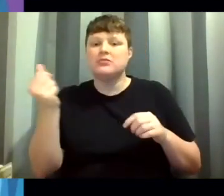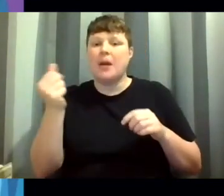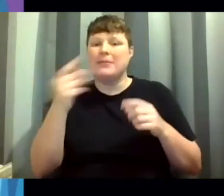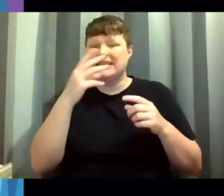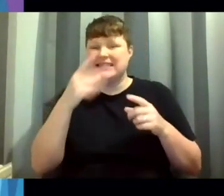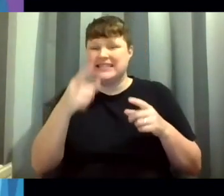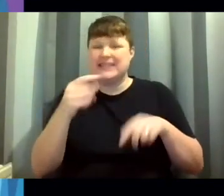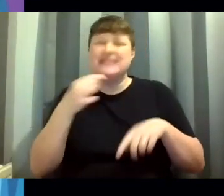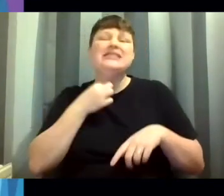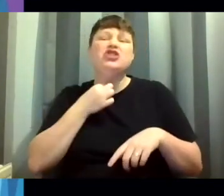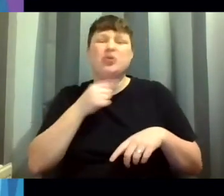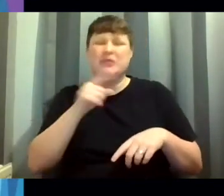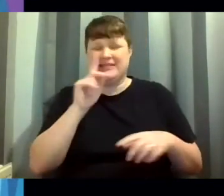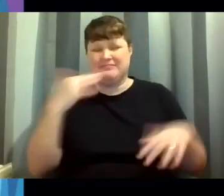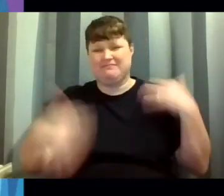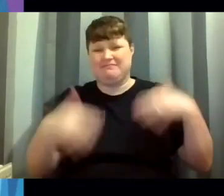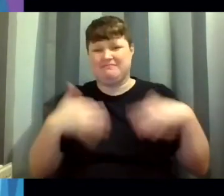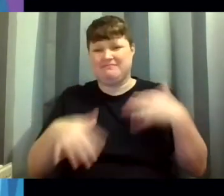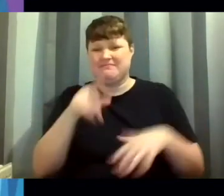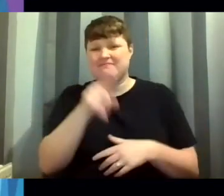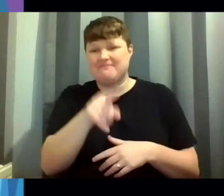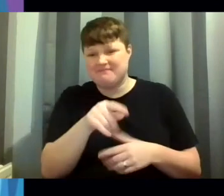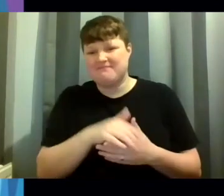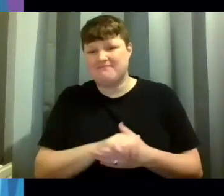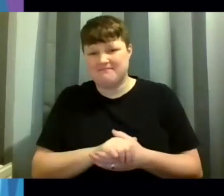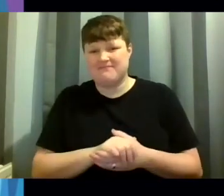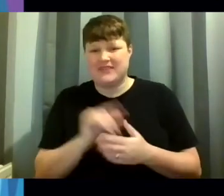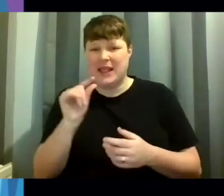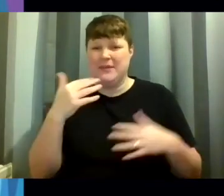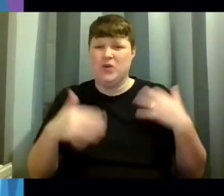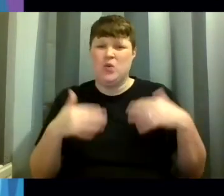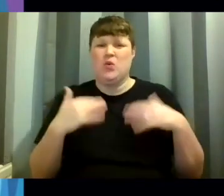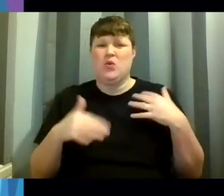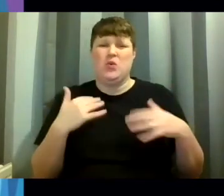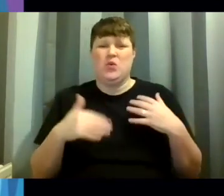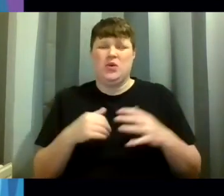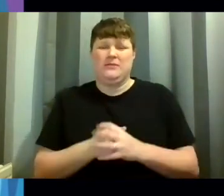little bit worse for wear. That's the inside of their oesophagus after the procedure.